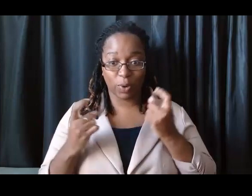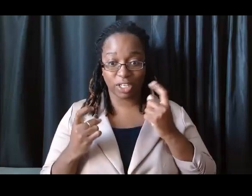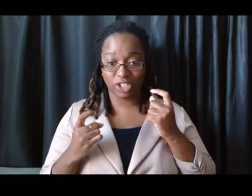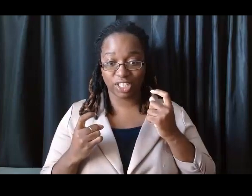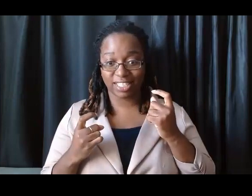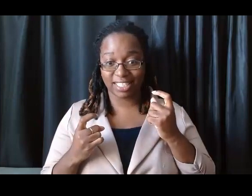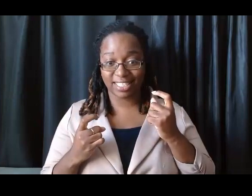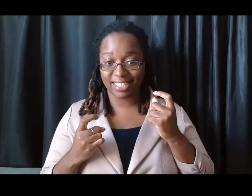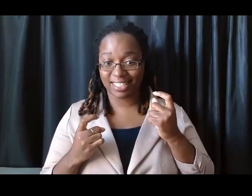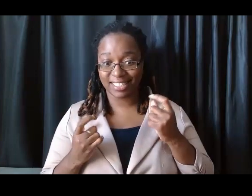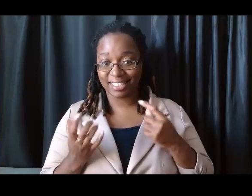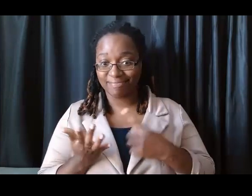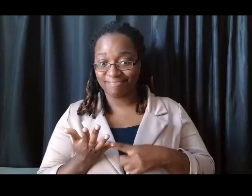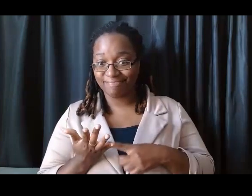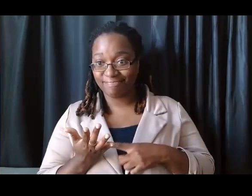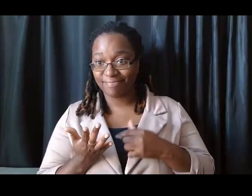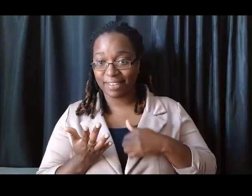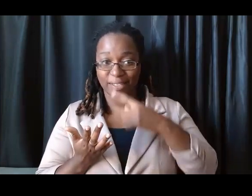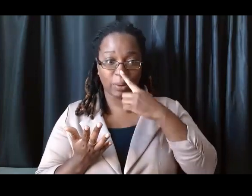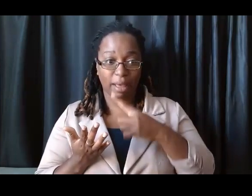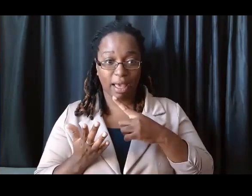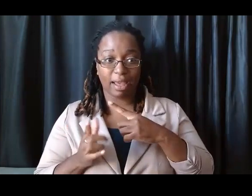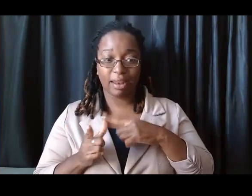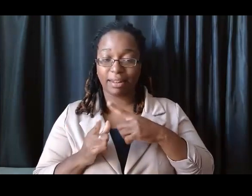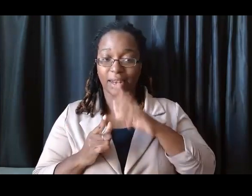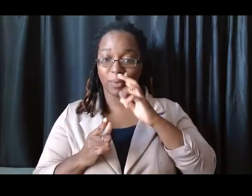before I turn it over to the NDI team. Hey, there Molly.